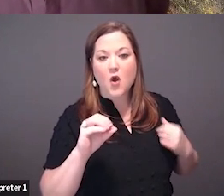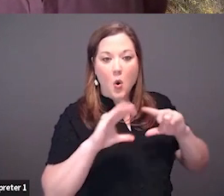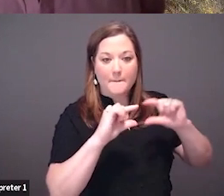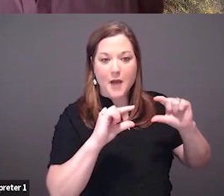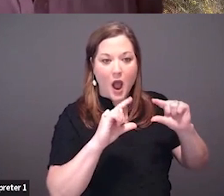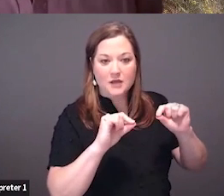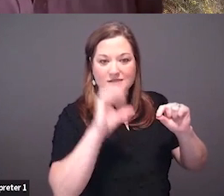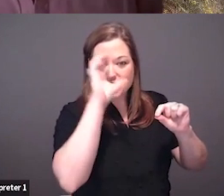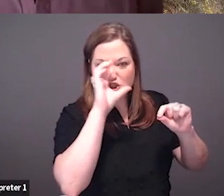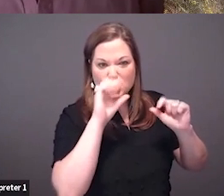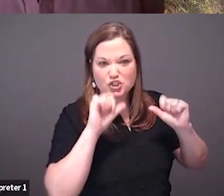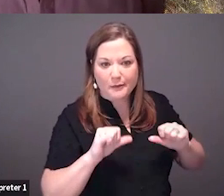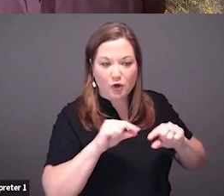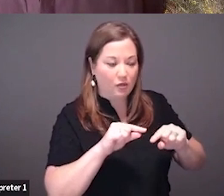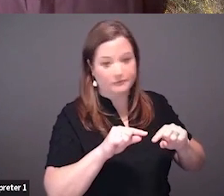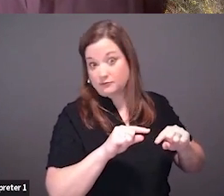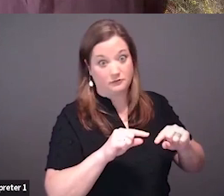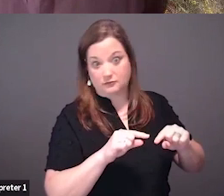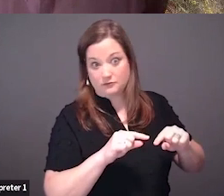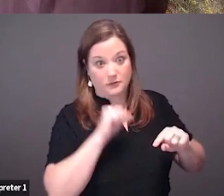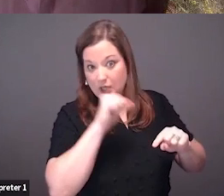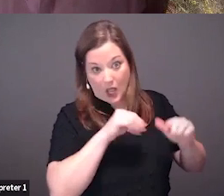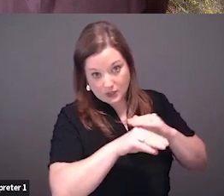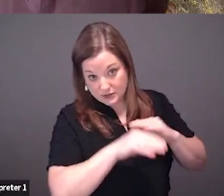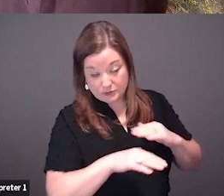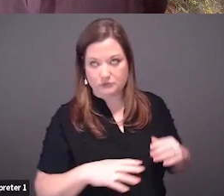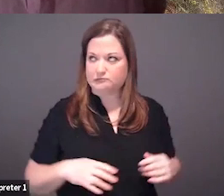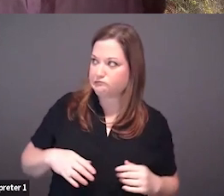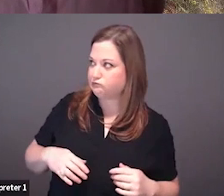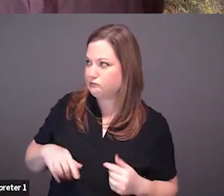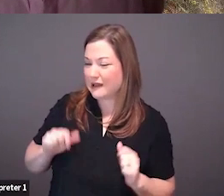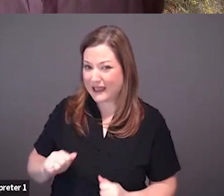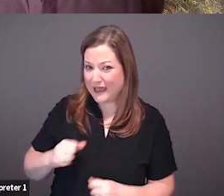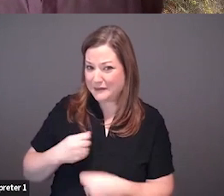Then, there's conversations about can we make it accessible or things like that.